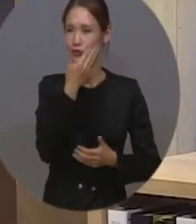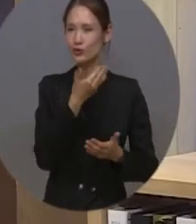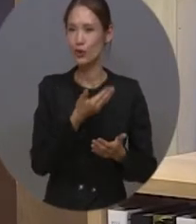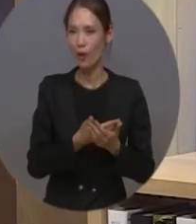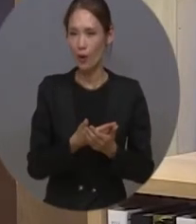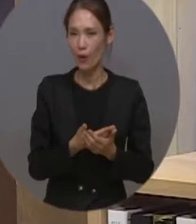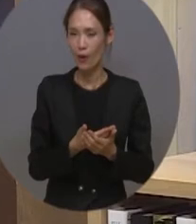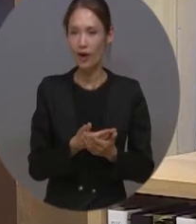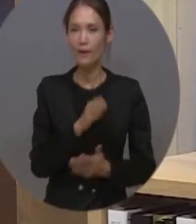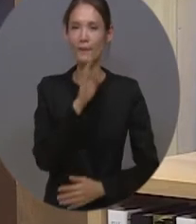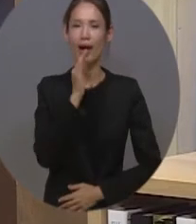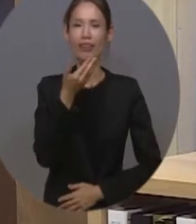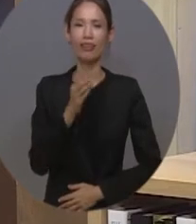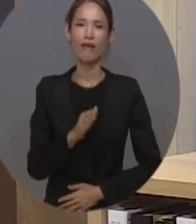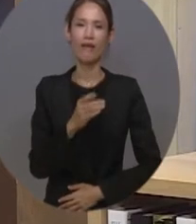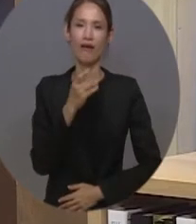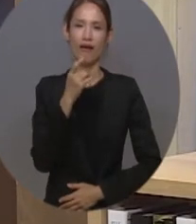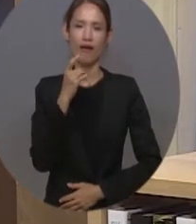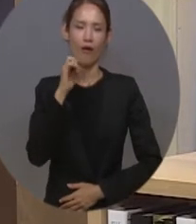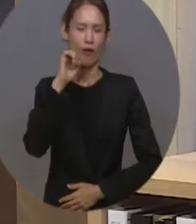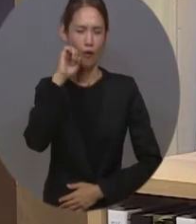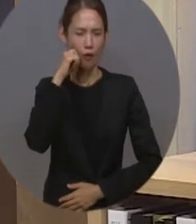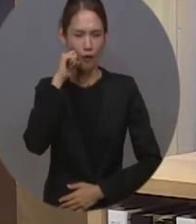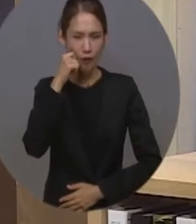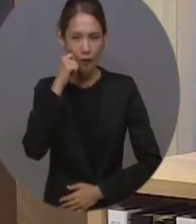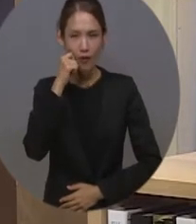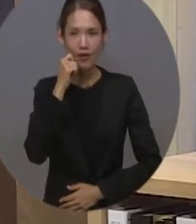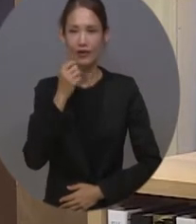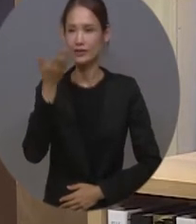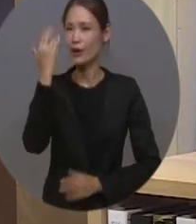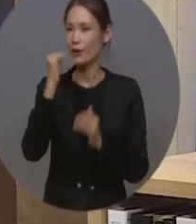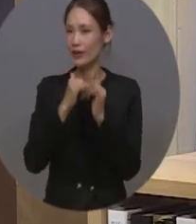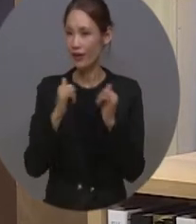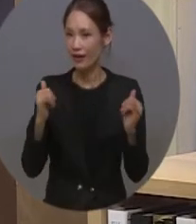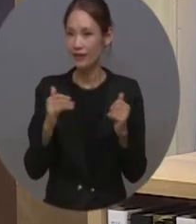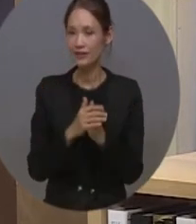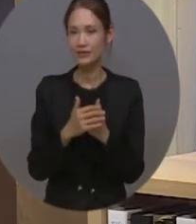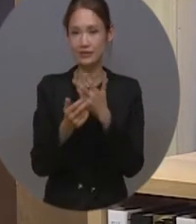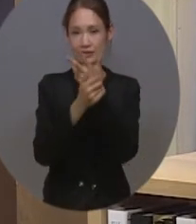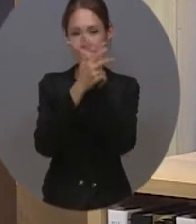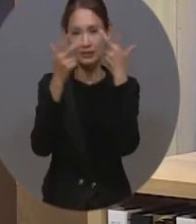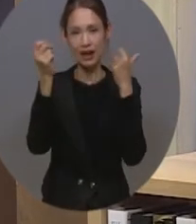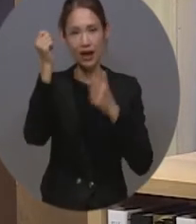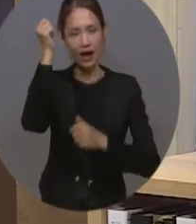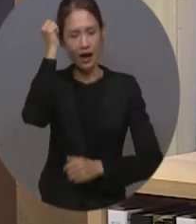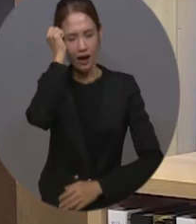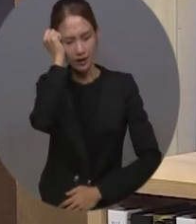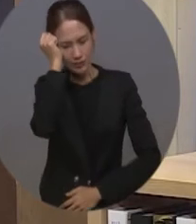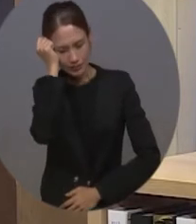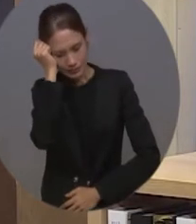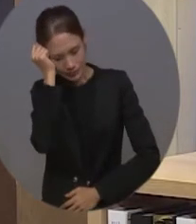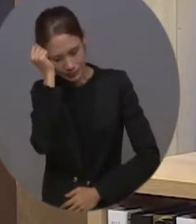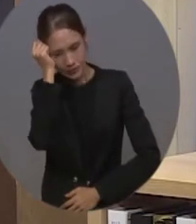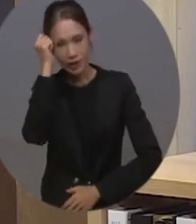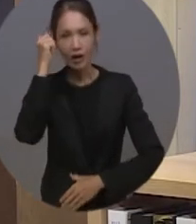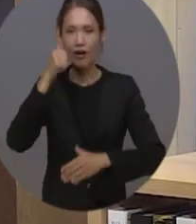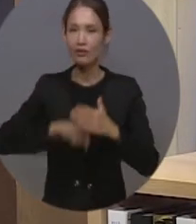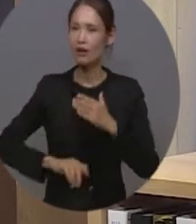But it's not easy, right? I think there are many people who are stressed out